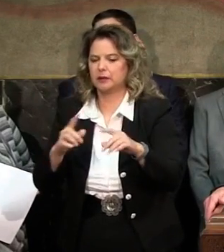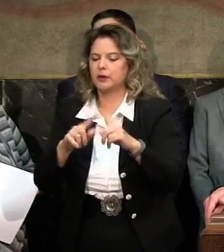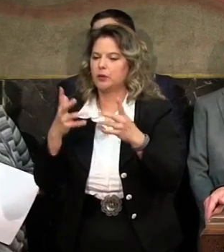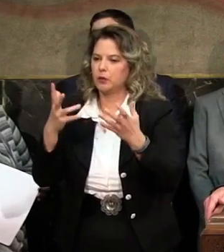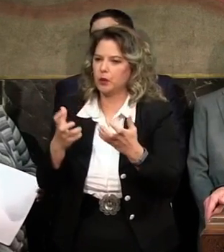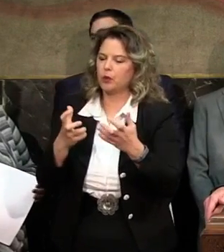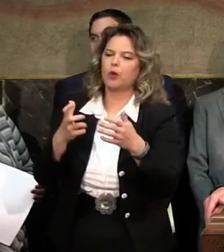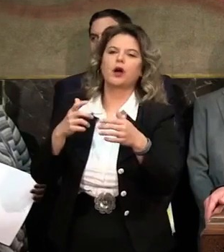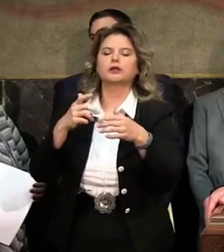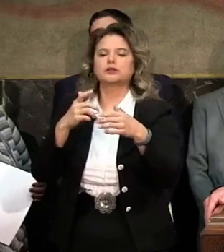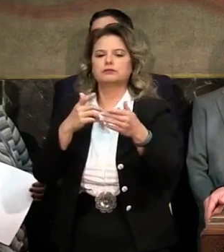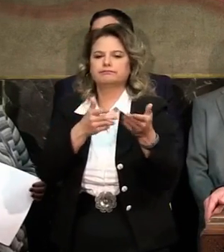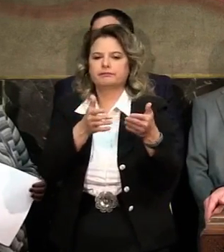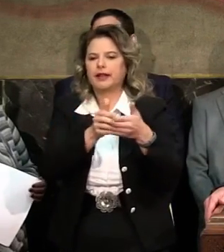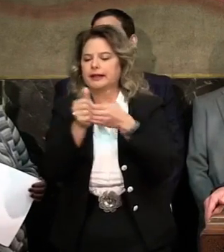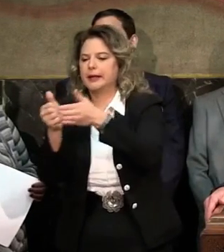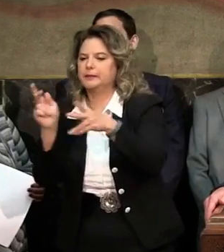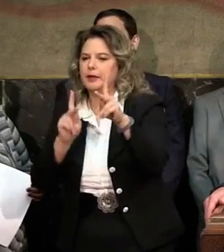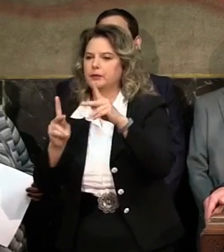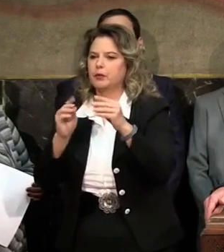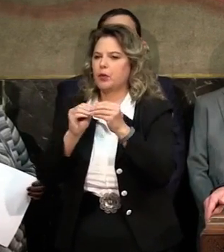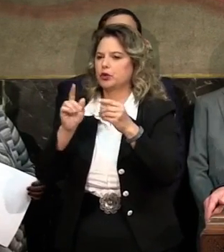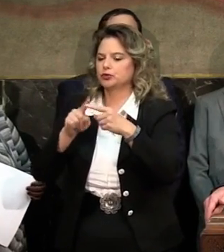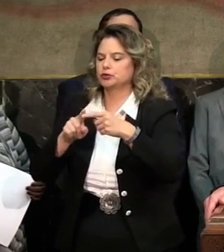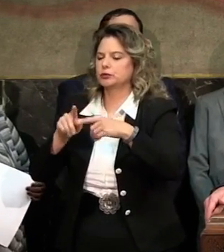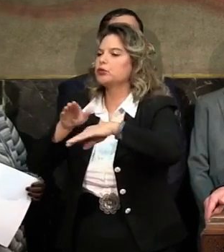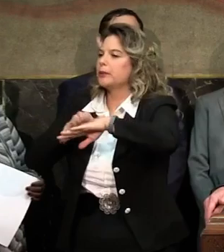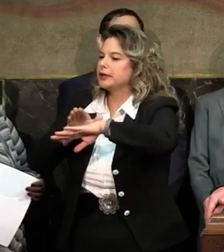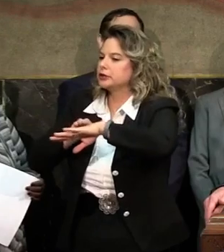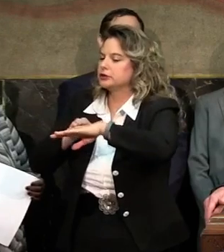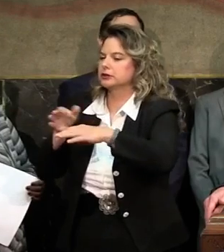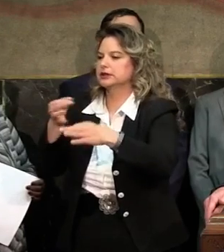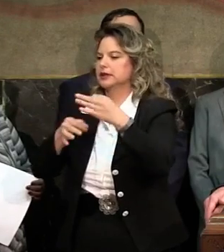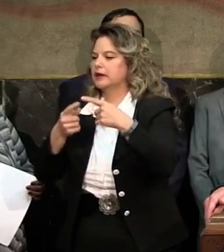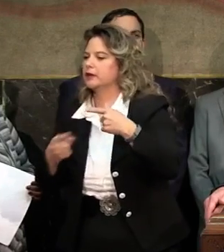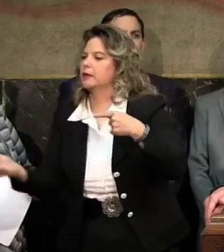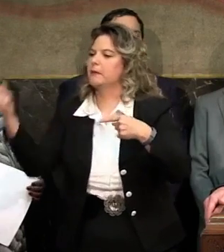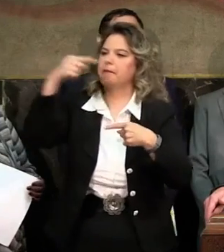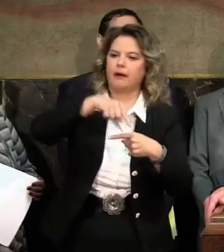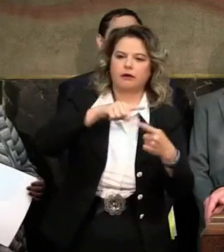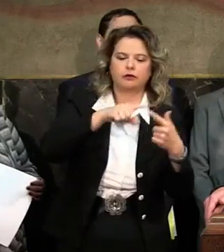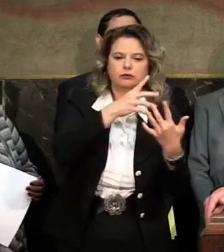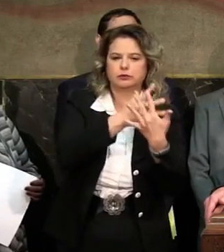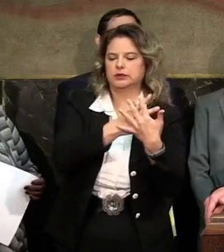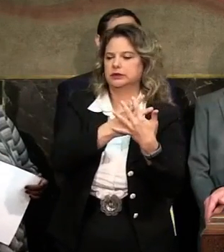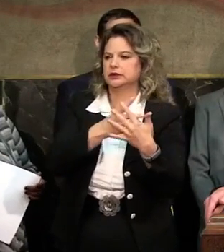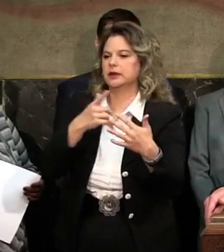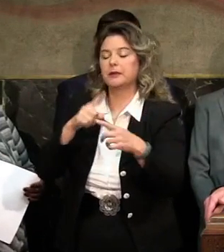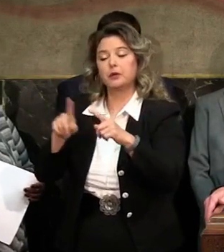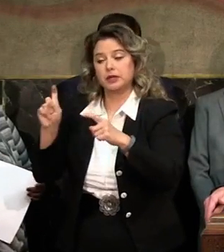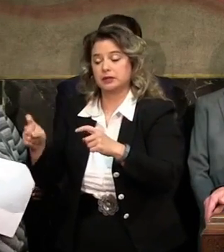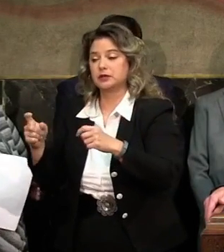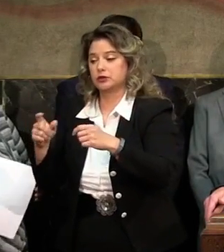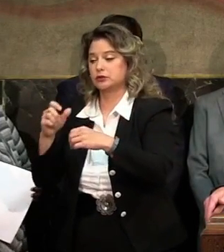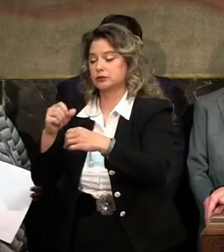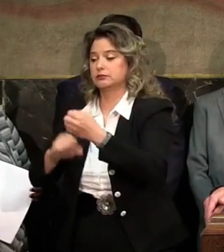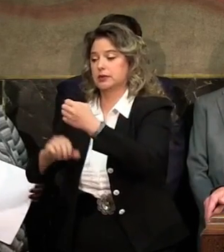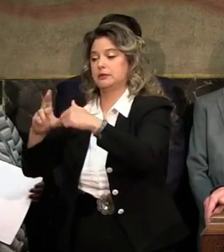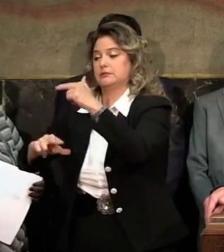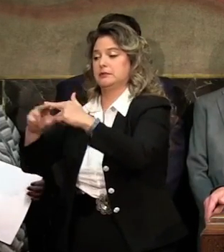rather than prison but to do that and get good results we also need to strengthen probation and parole and we need to make our caseloads more